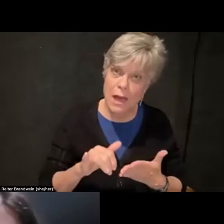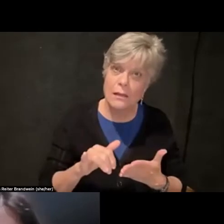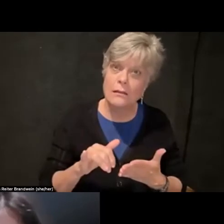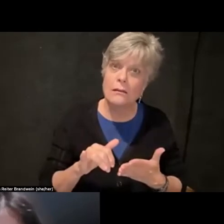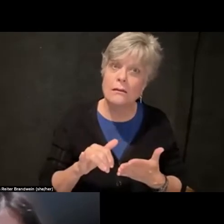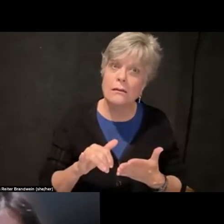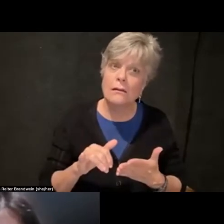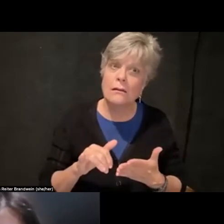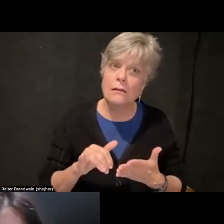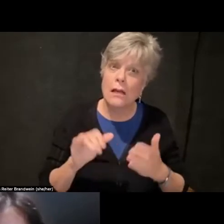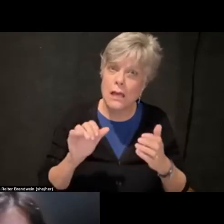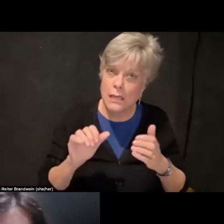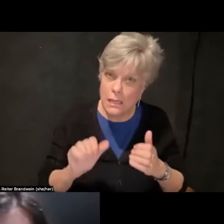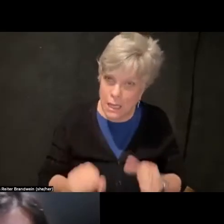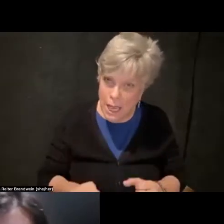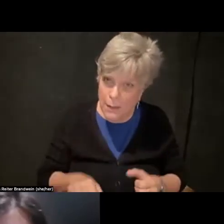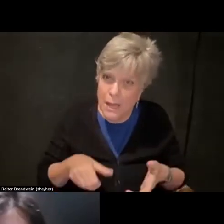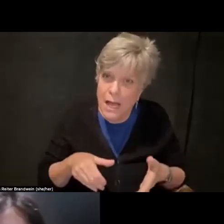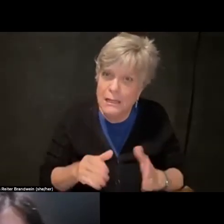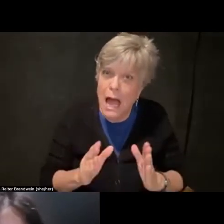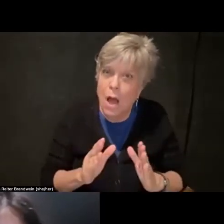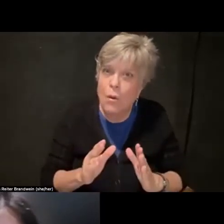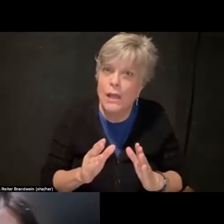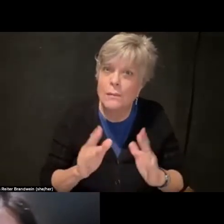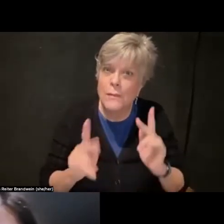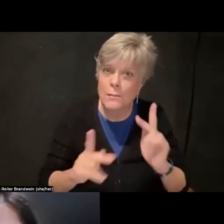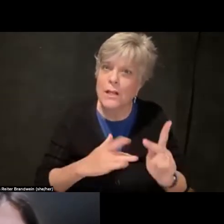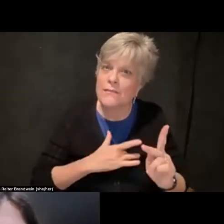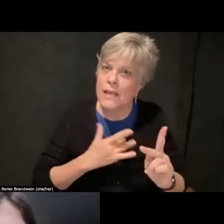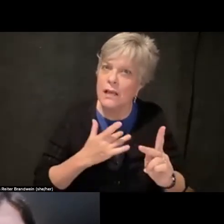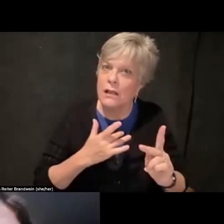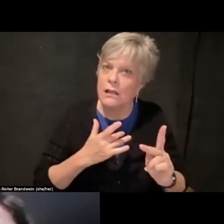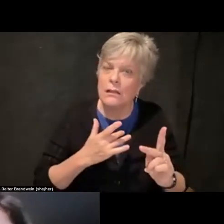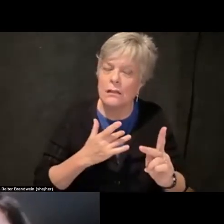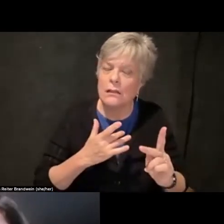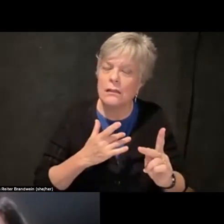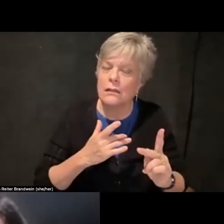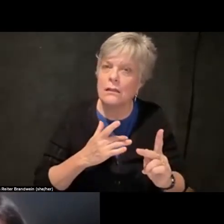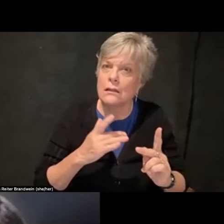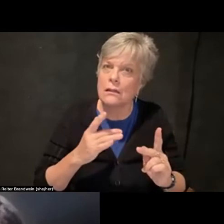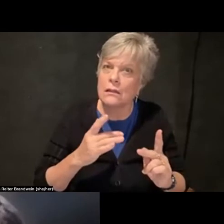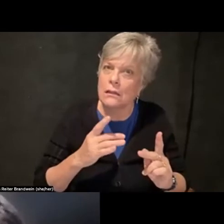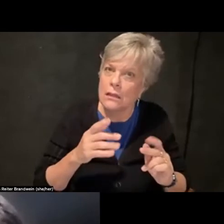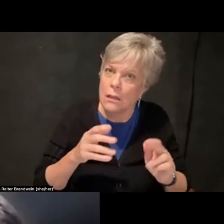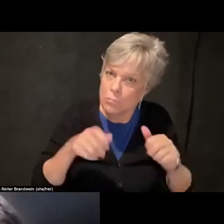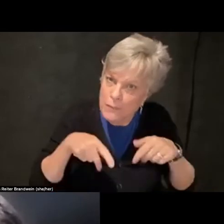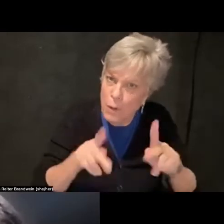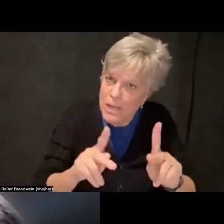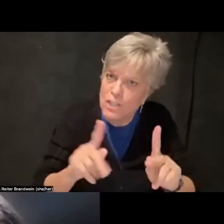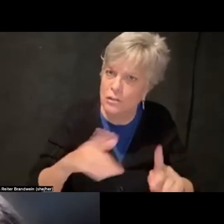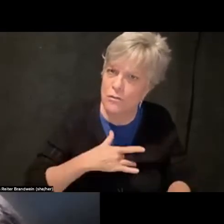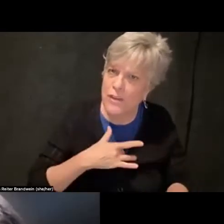to be upset about a big change that they weren't expecting that tricky to navigate,